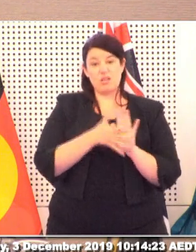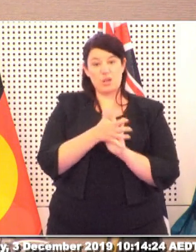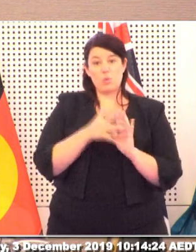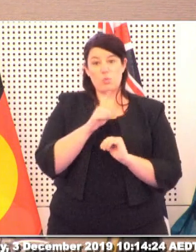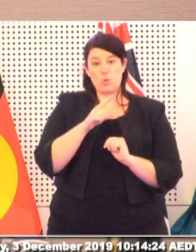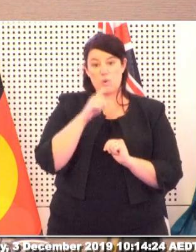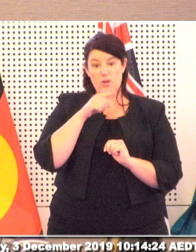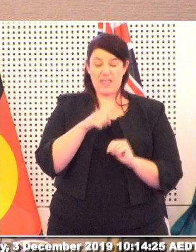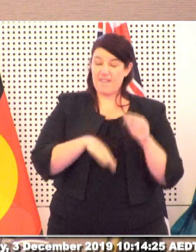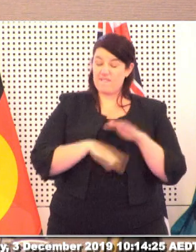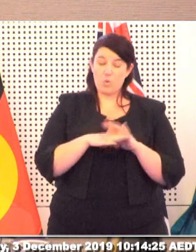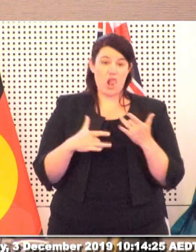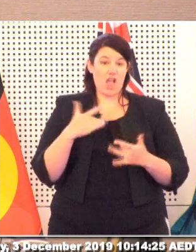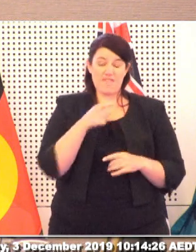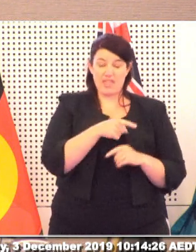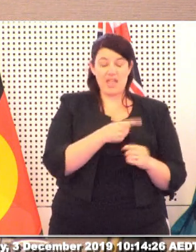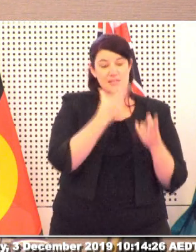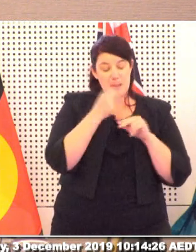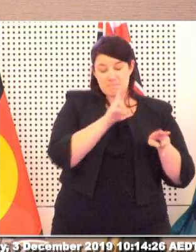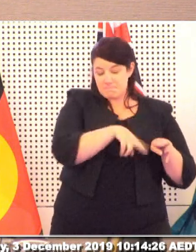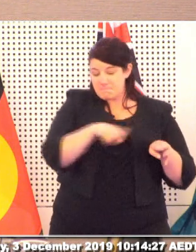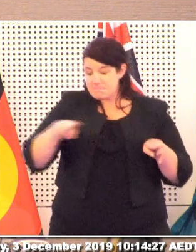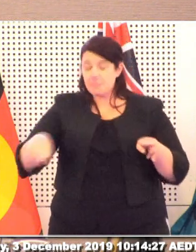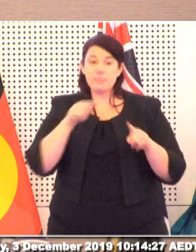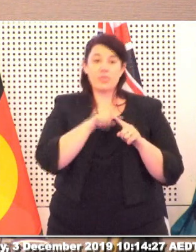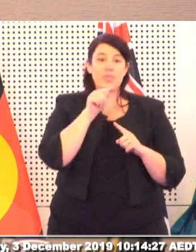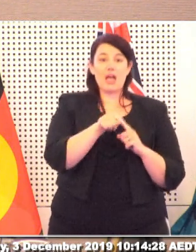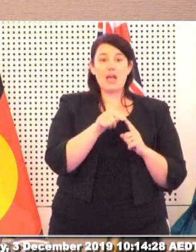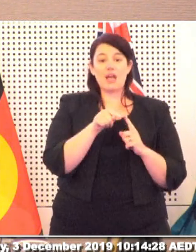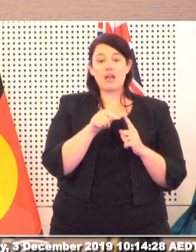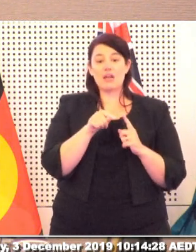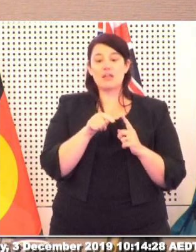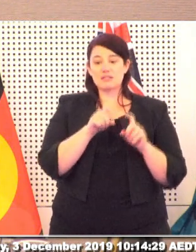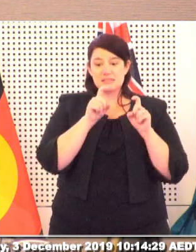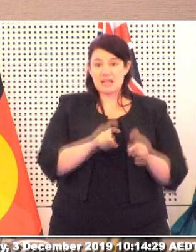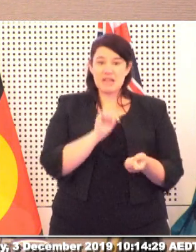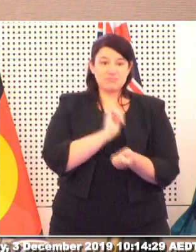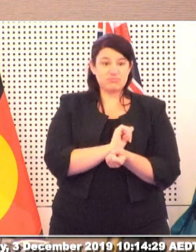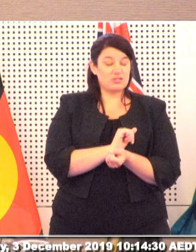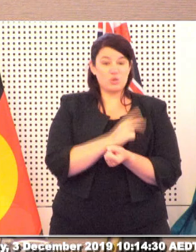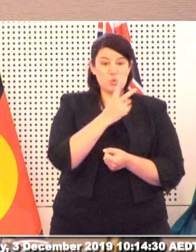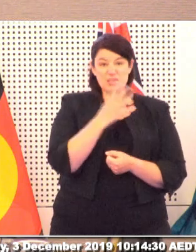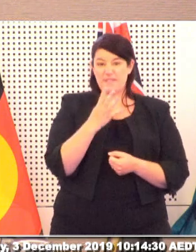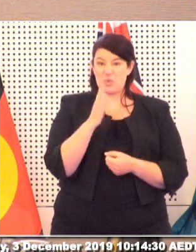place; they slept there, they had their – that’s where they spent most hours of the day, all hours of the day.